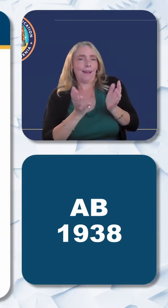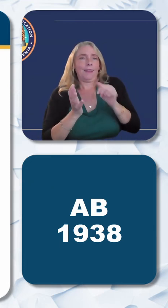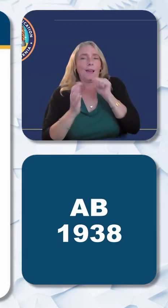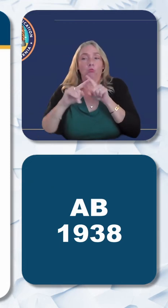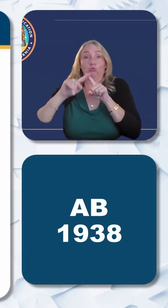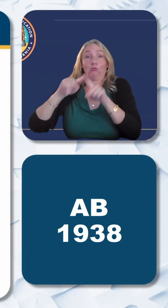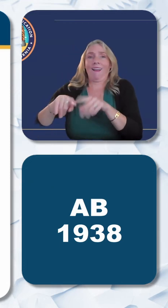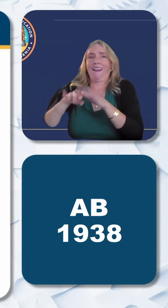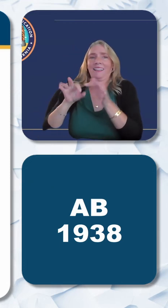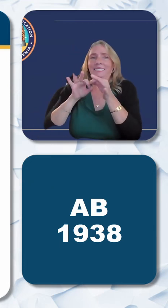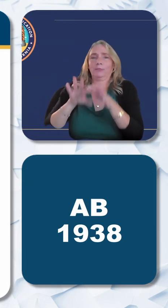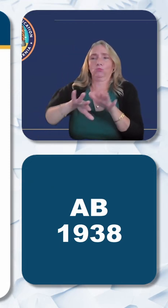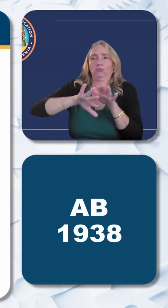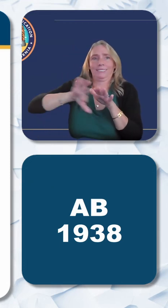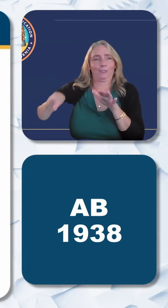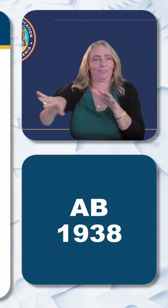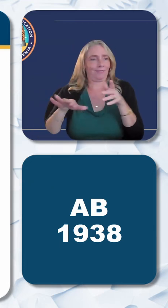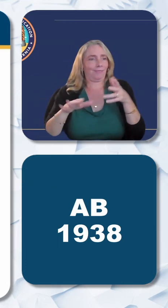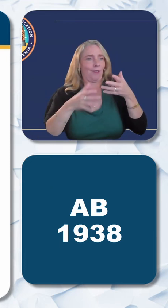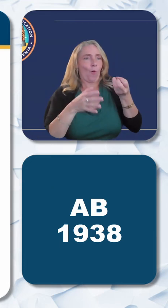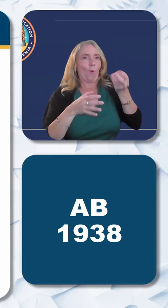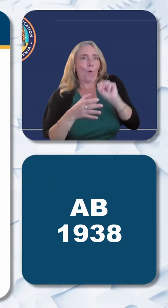emotional well-being because they're able to socialize. They don't have to